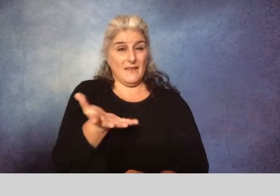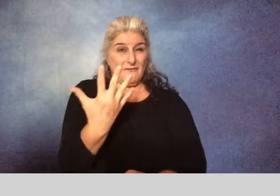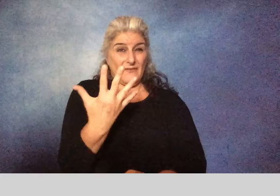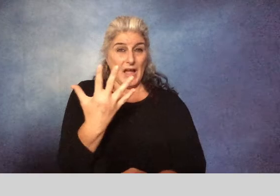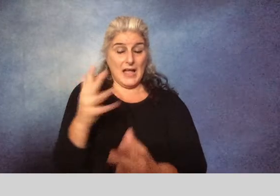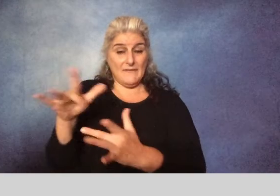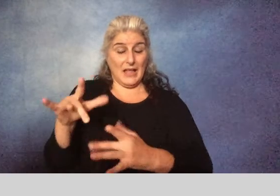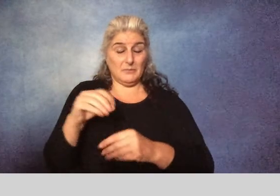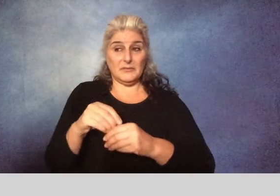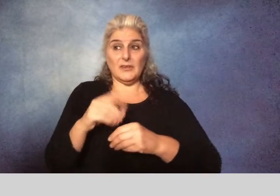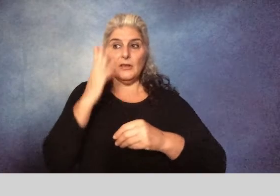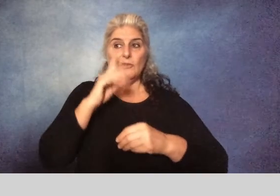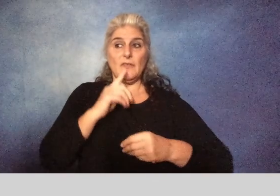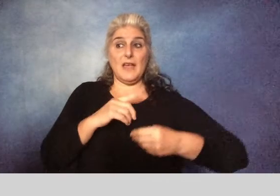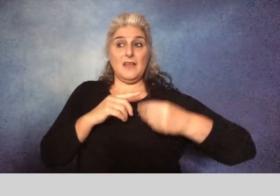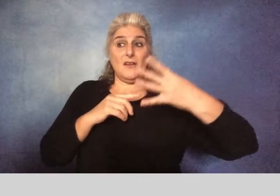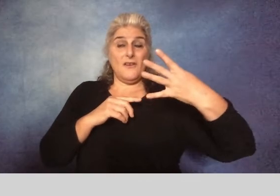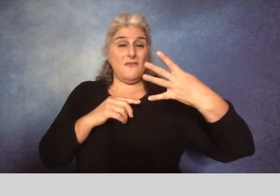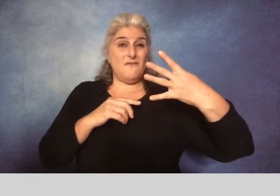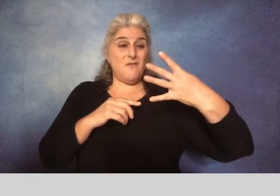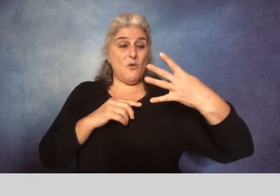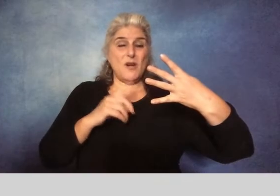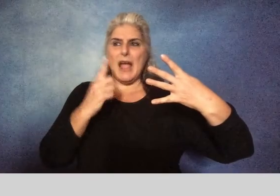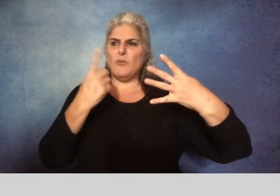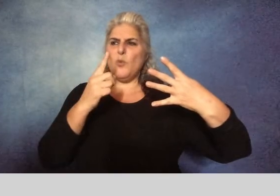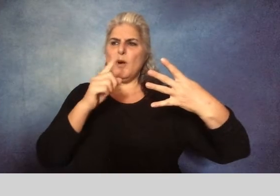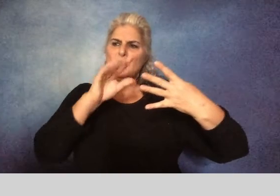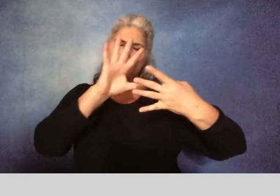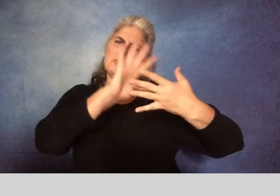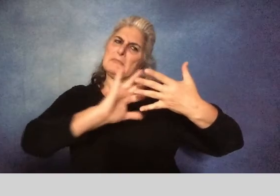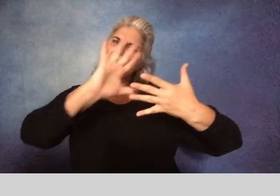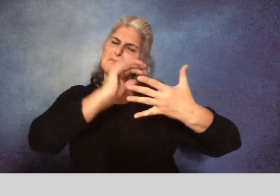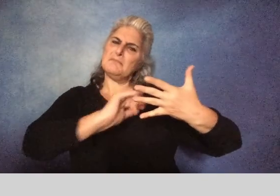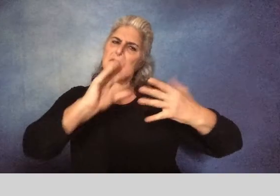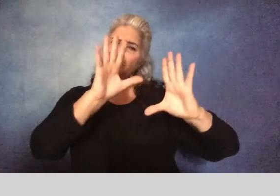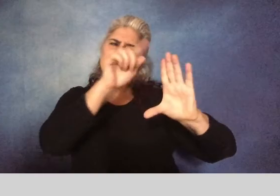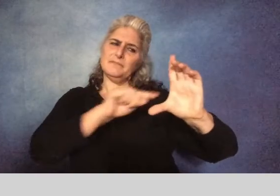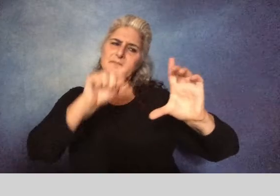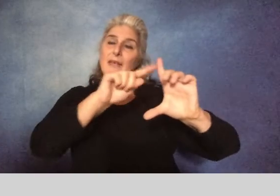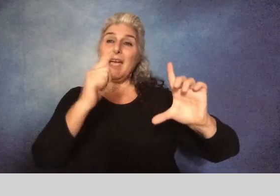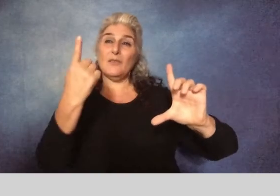except for this one, their "Live in Paris" album which is the only live album of the five.